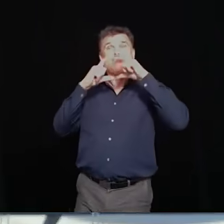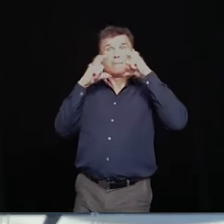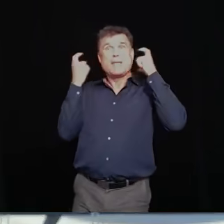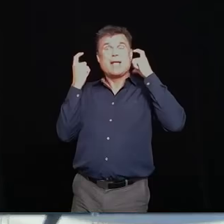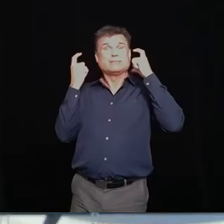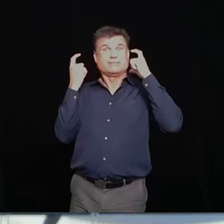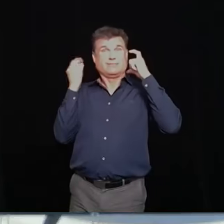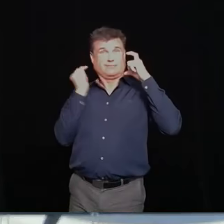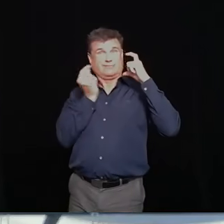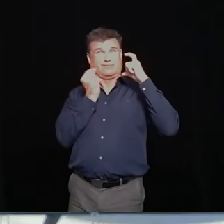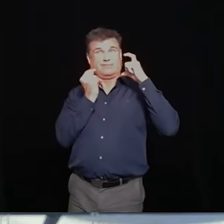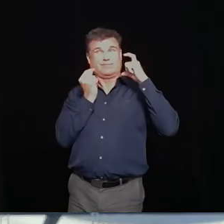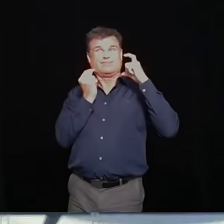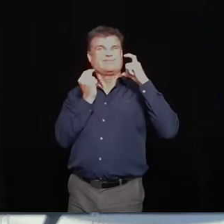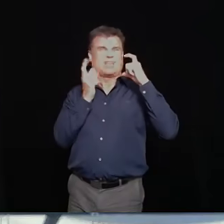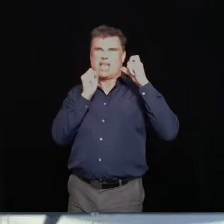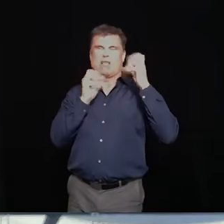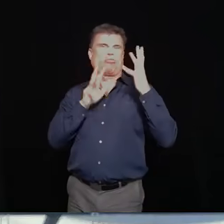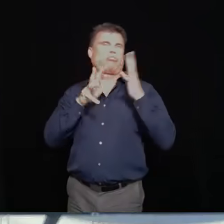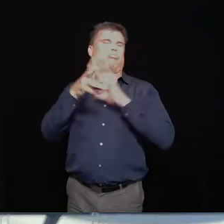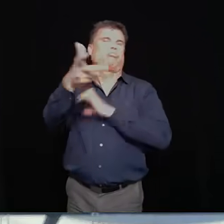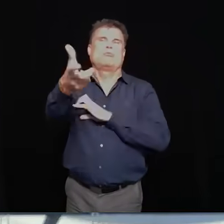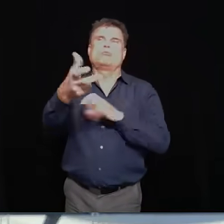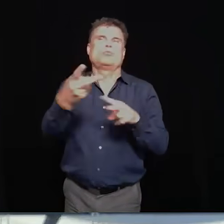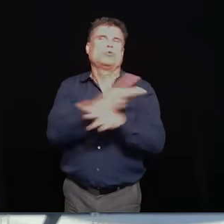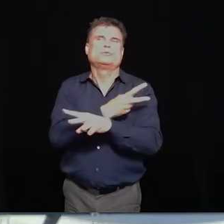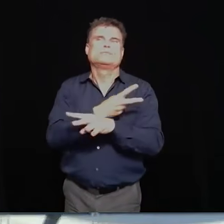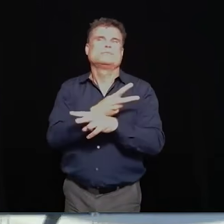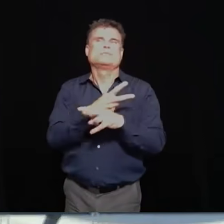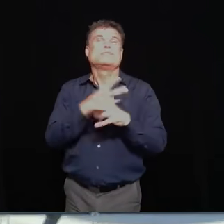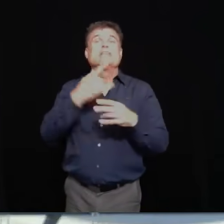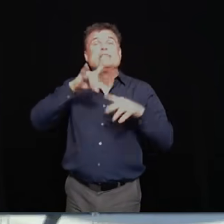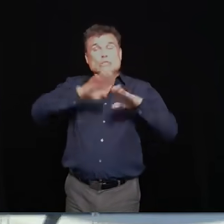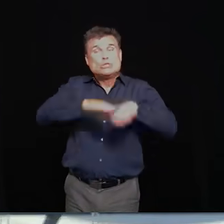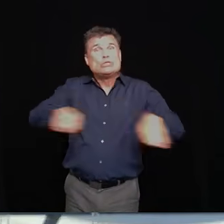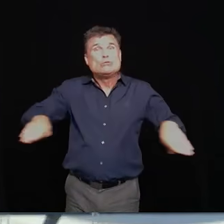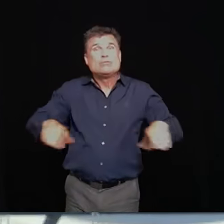we put that in. Some of that reflects the fact that we do not